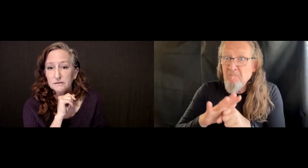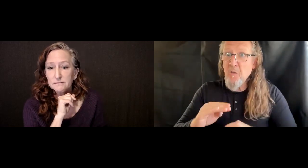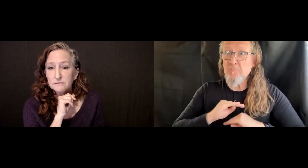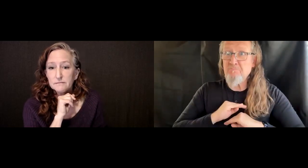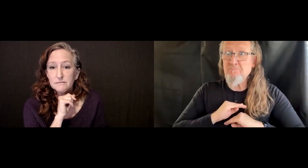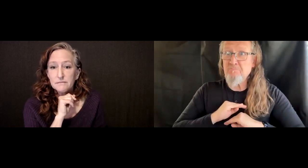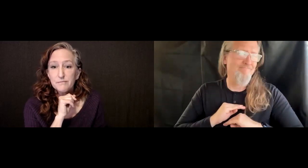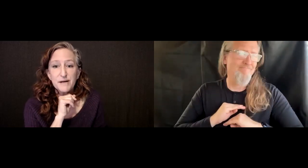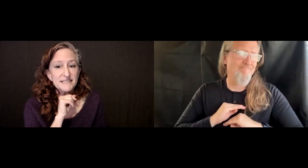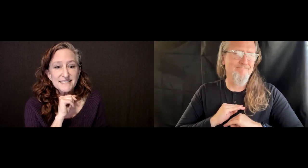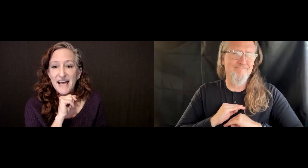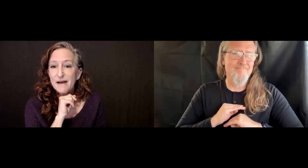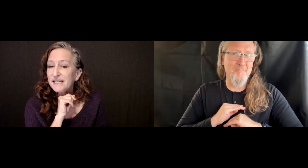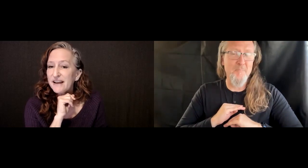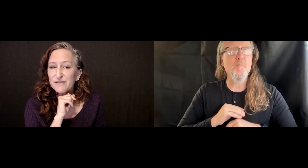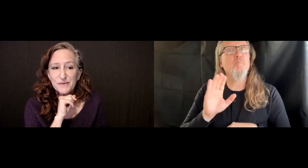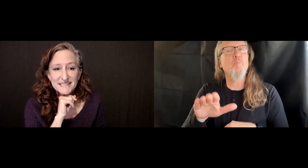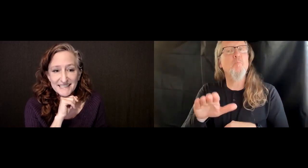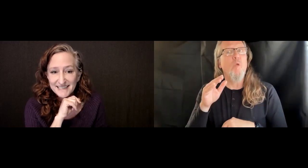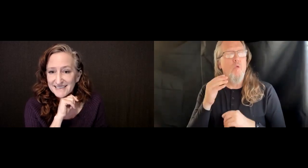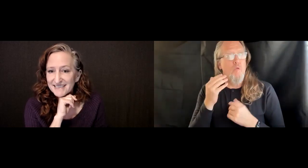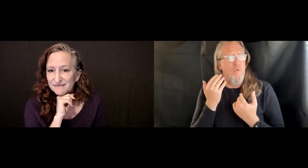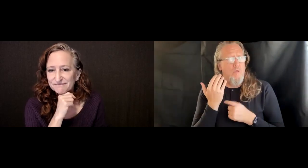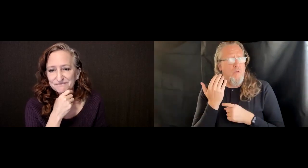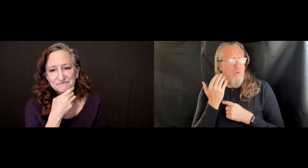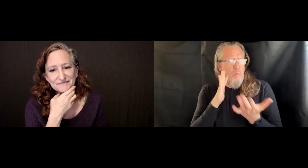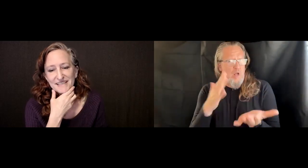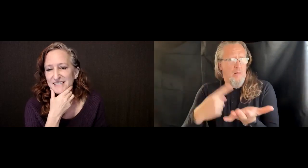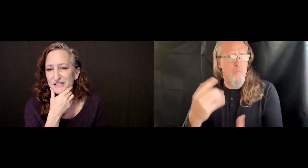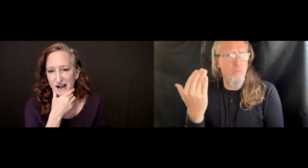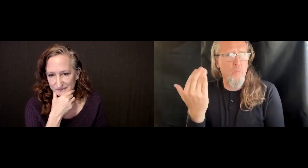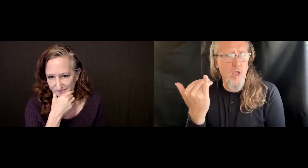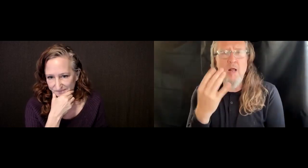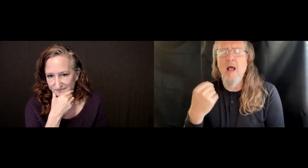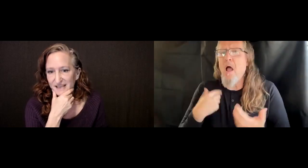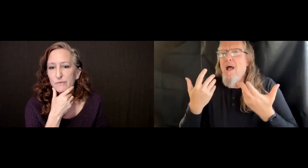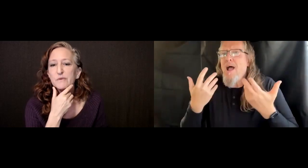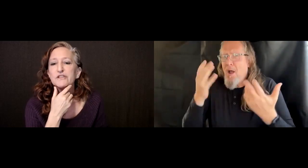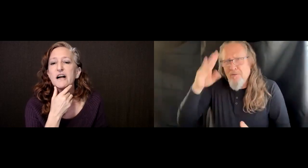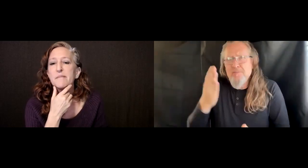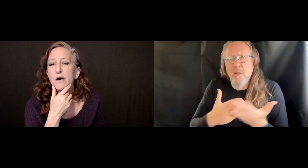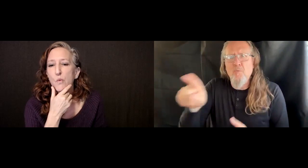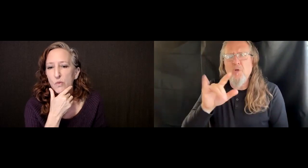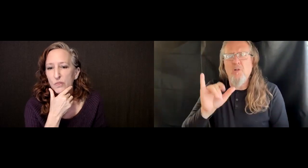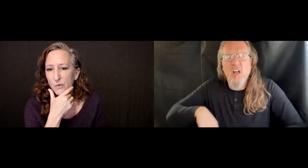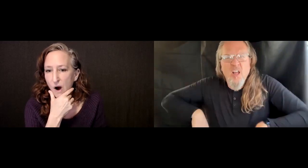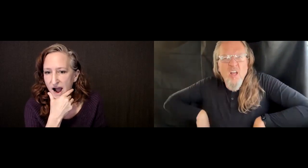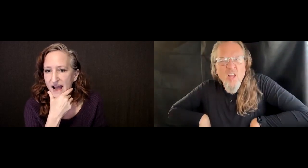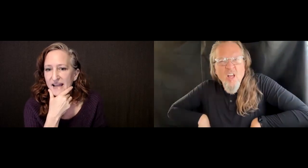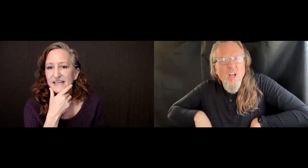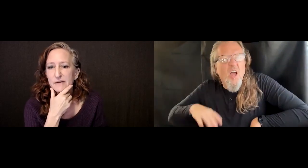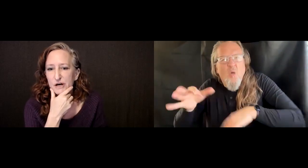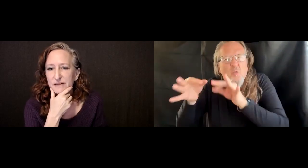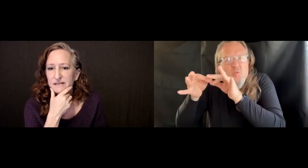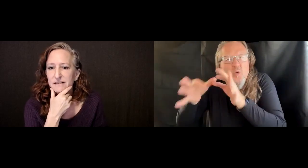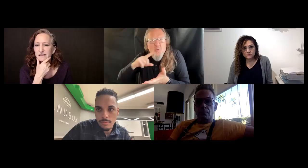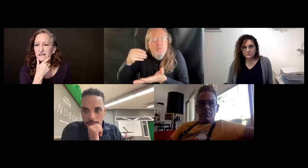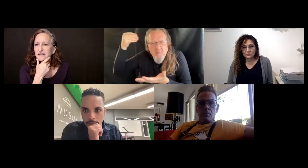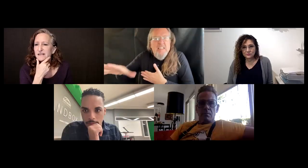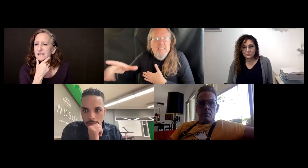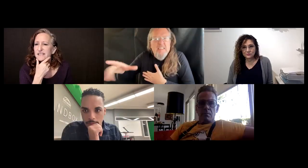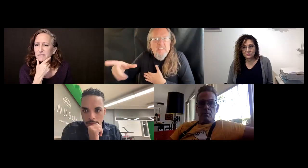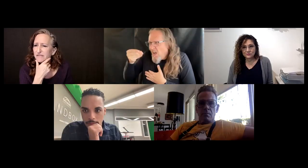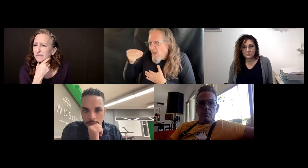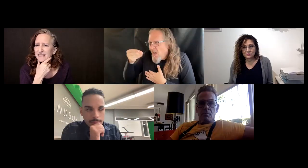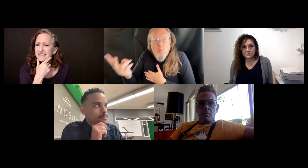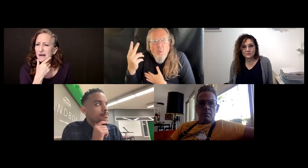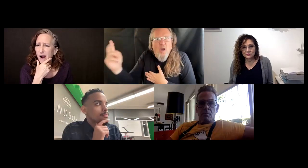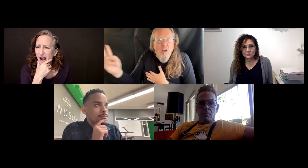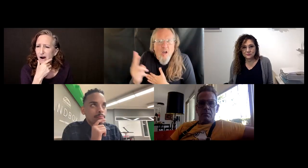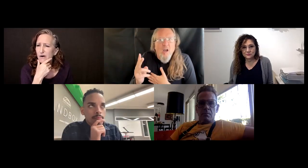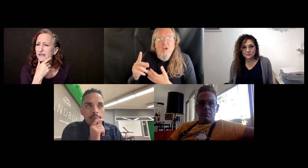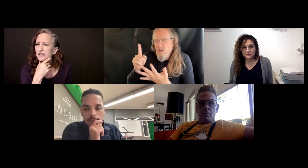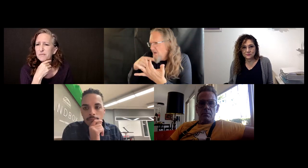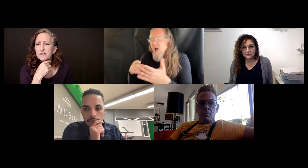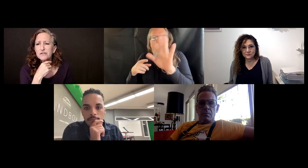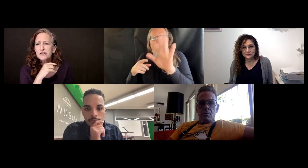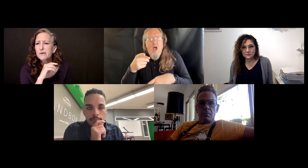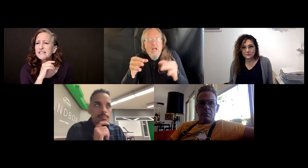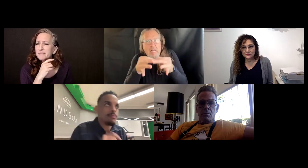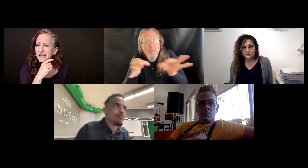But does that meet everyone's needs? It does not, and we will talk about the why in a moment. Some of you might say, wow, interpreters are so expensive.